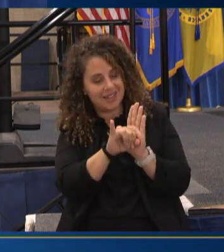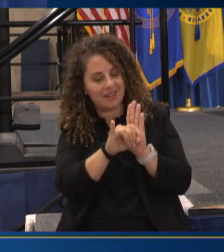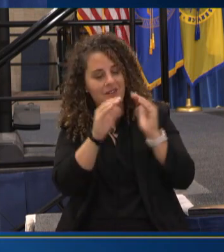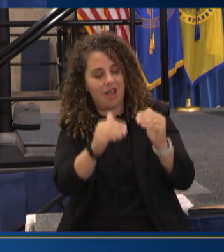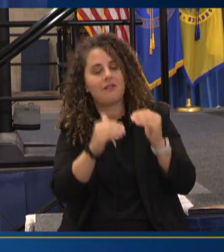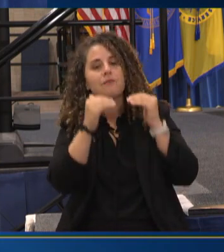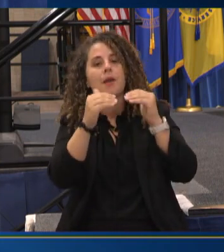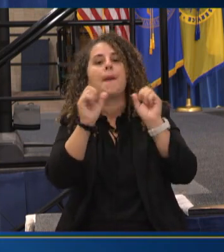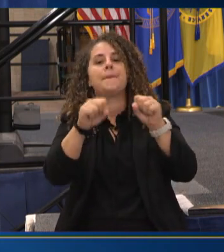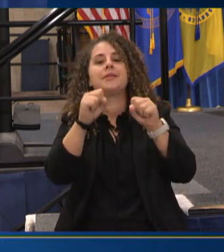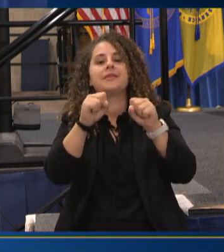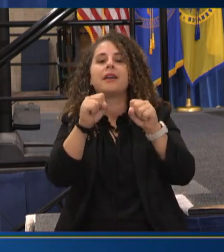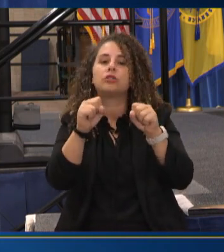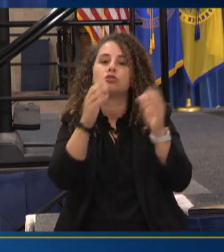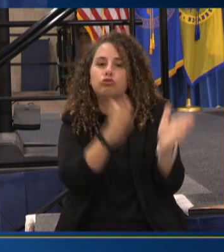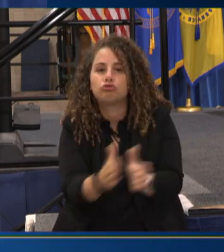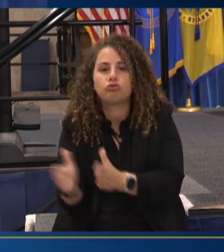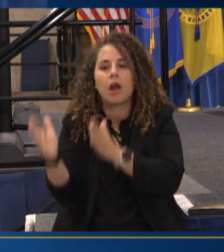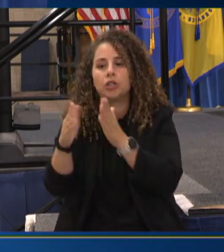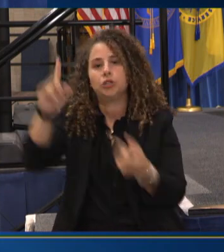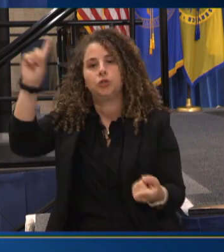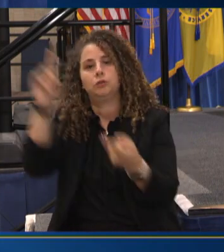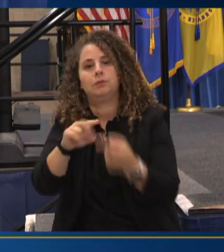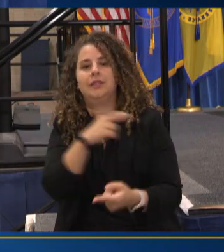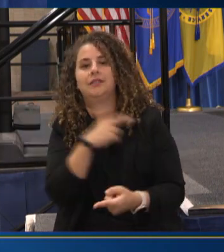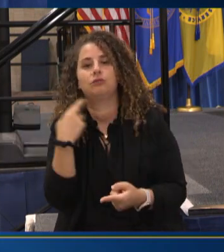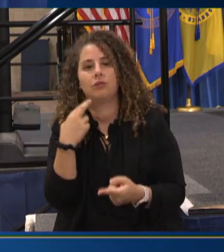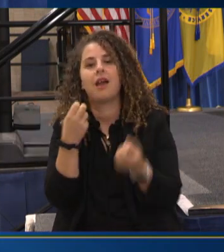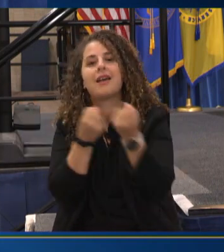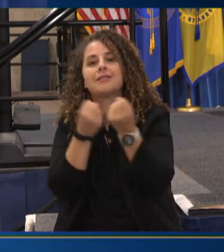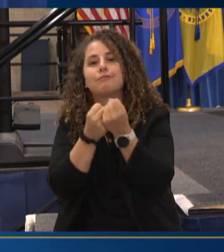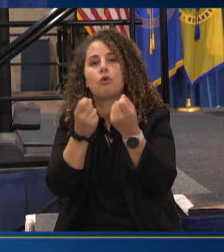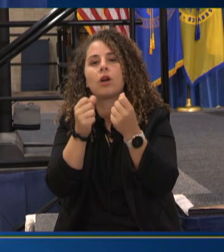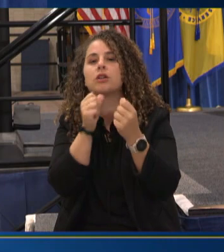strategies to mitigate those risks and support resilience.